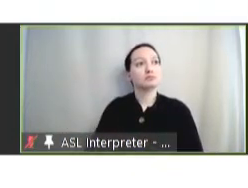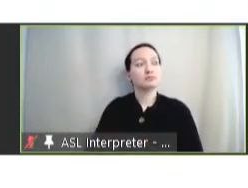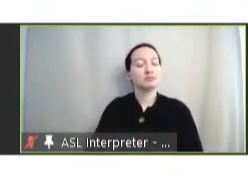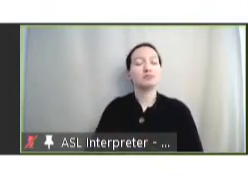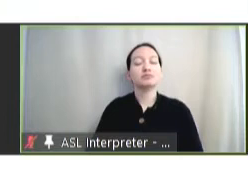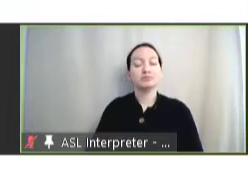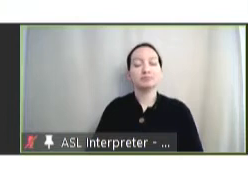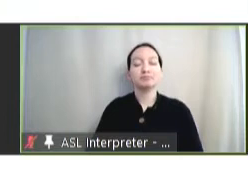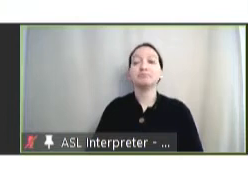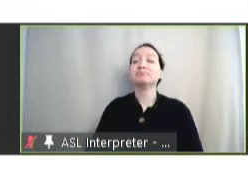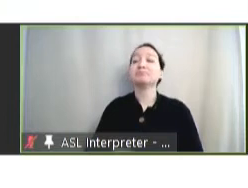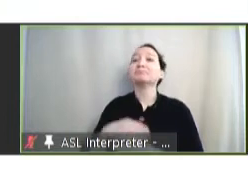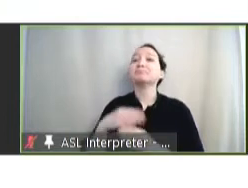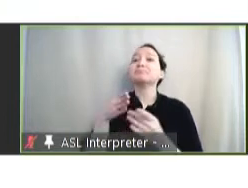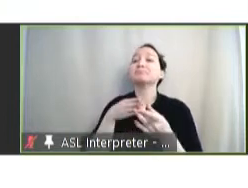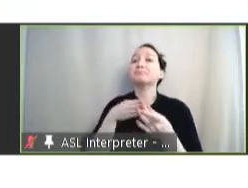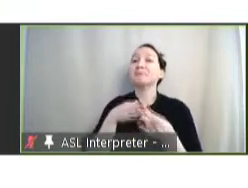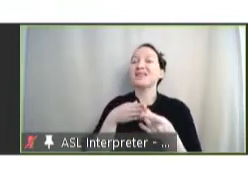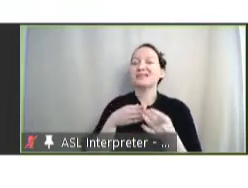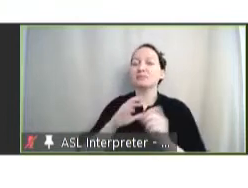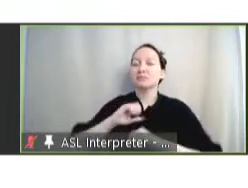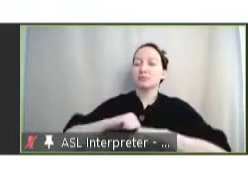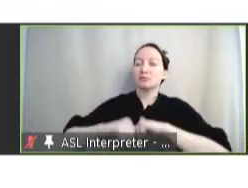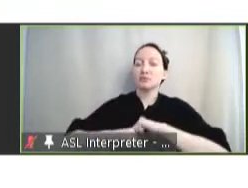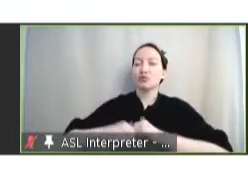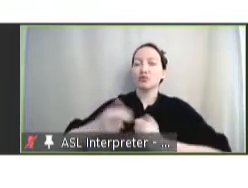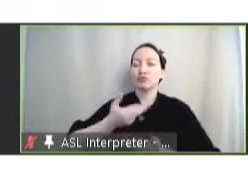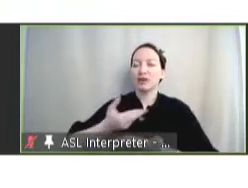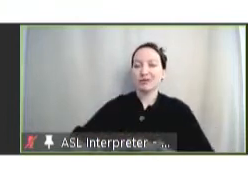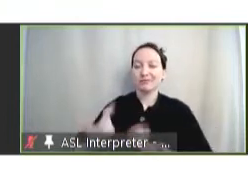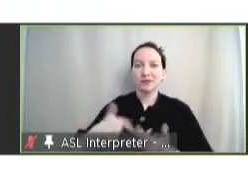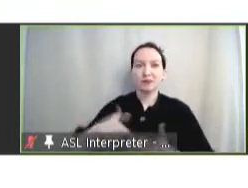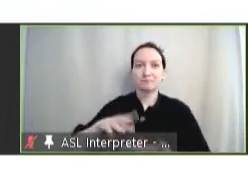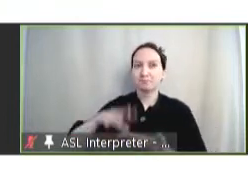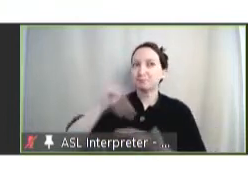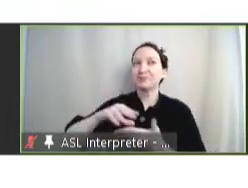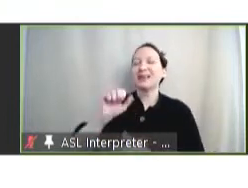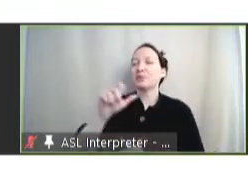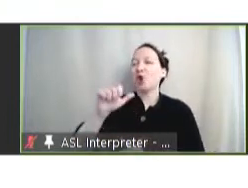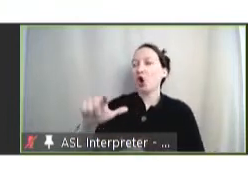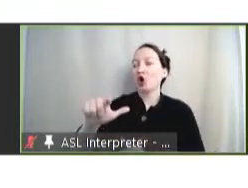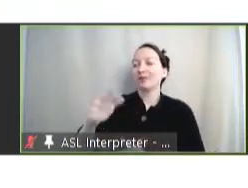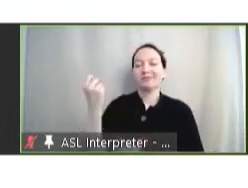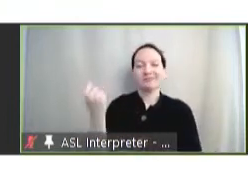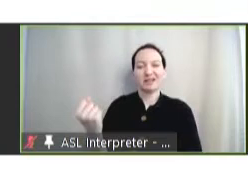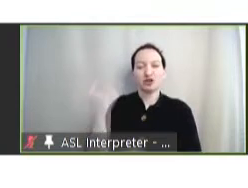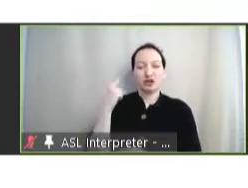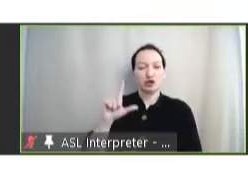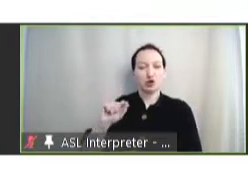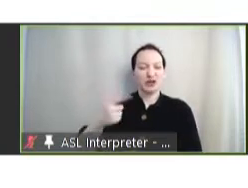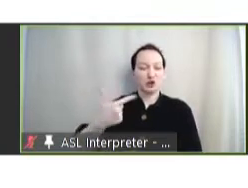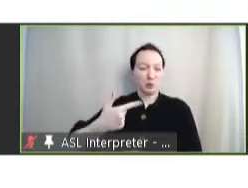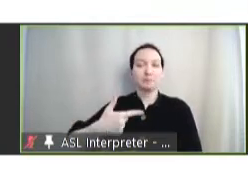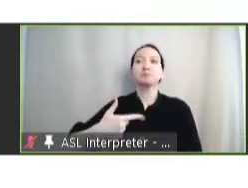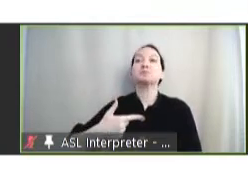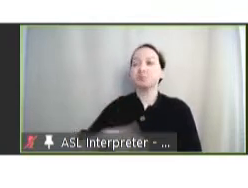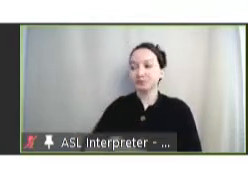The guidance was built upon resources that we learned in April of last year in '21. And Title VI